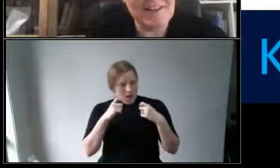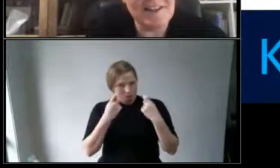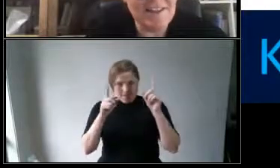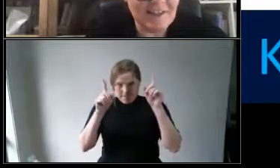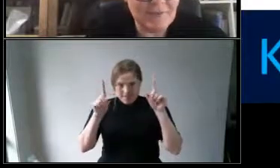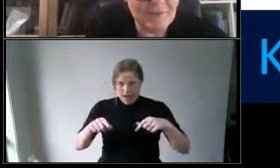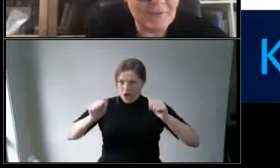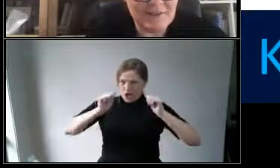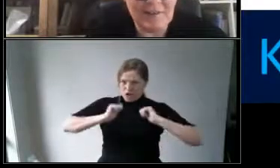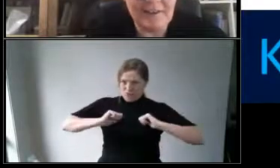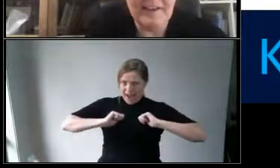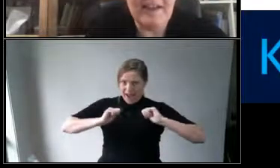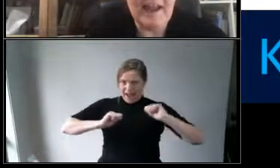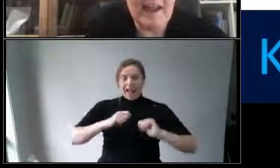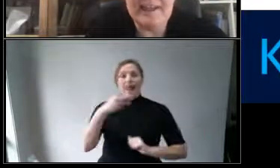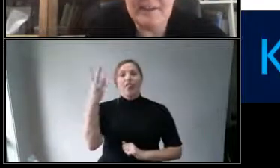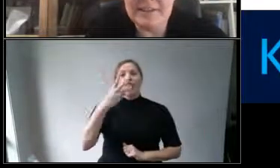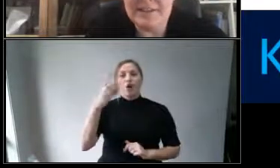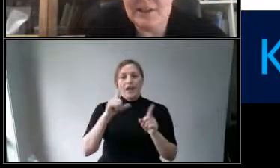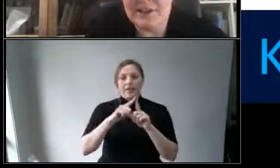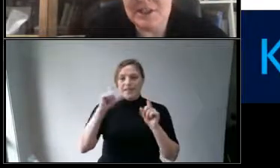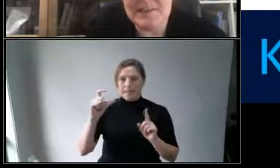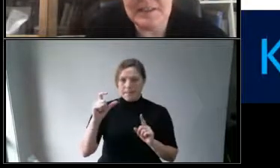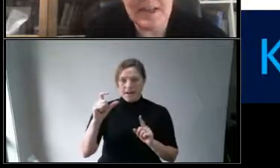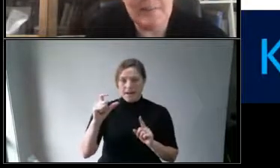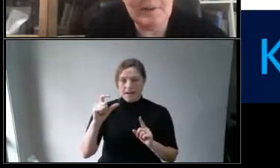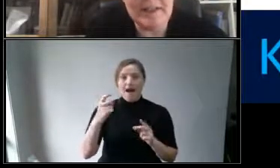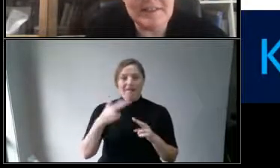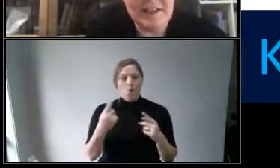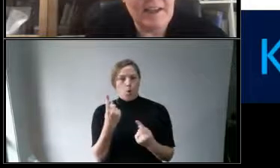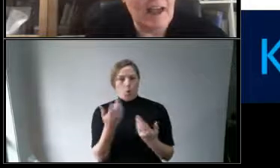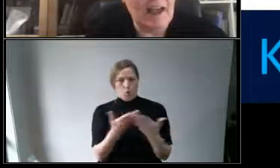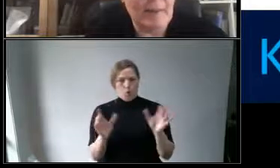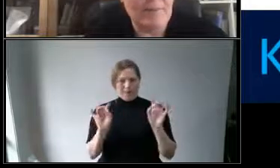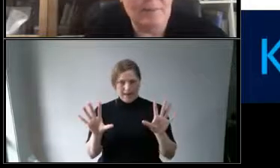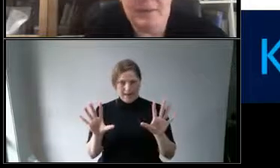that's another date for the diary and then those internships can take place um from